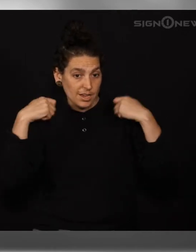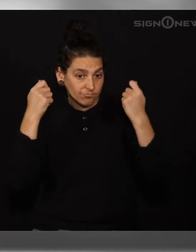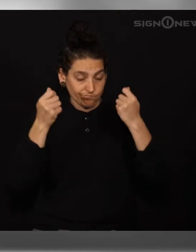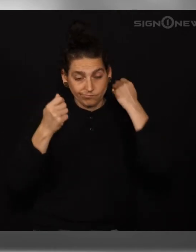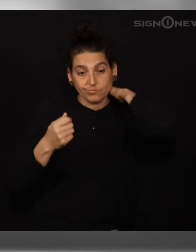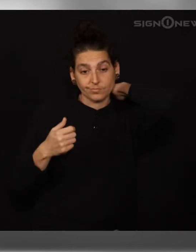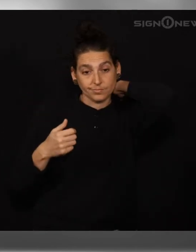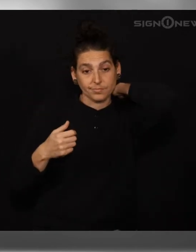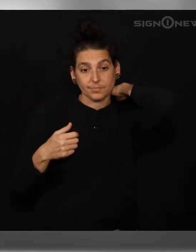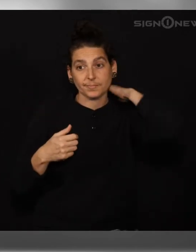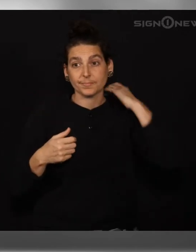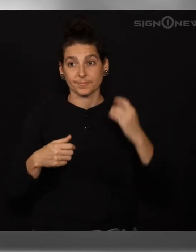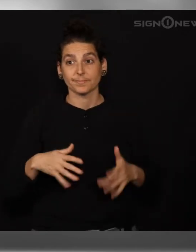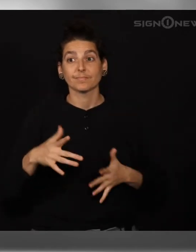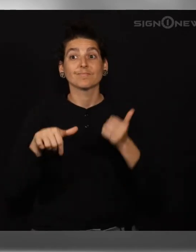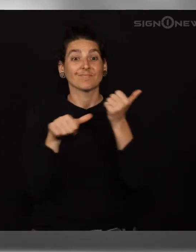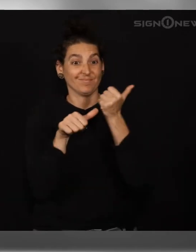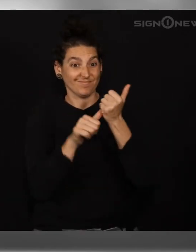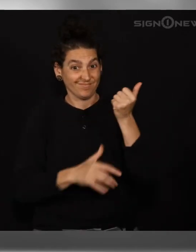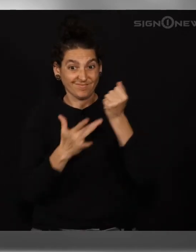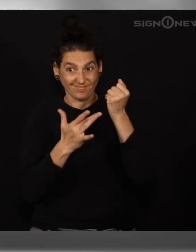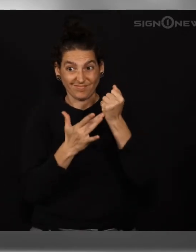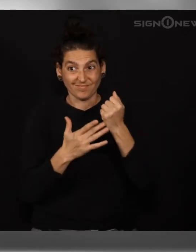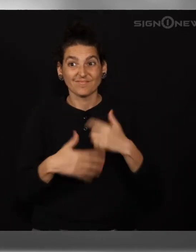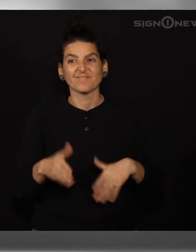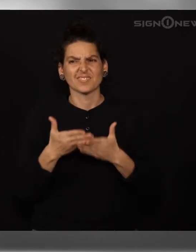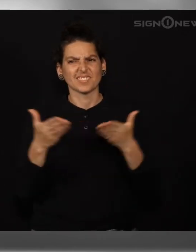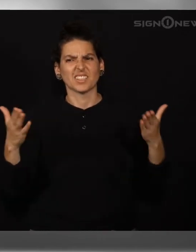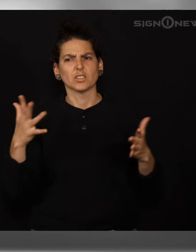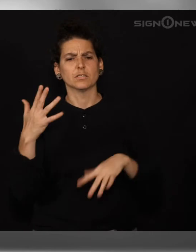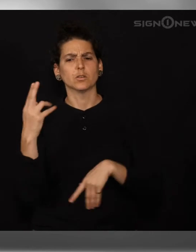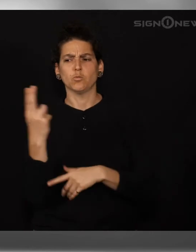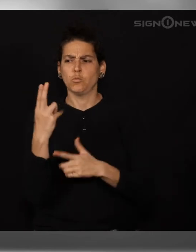Assistive technology devices used to help a voter are allowed in the voting booth.